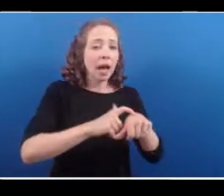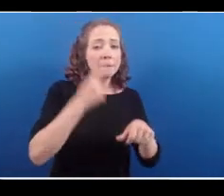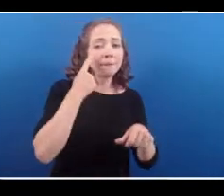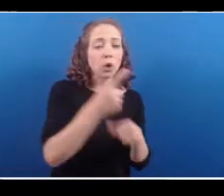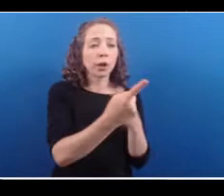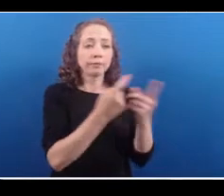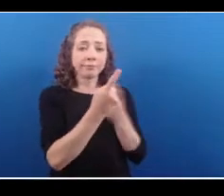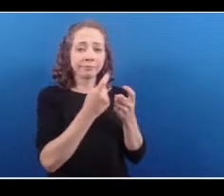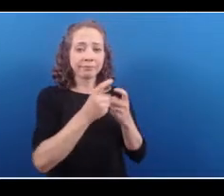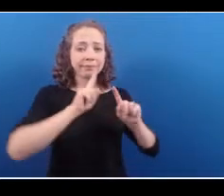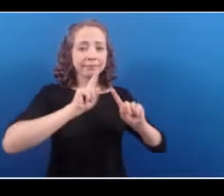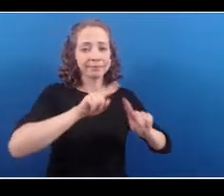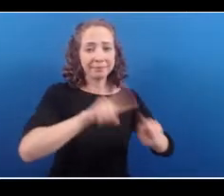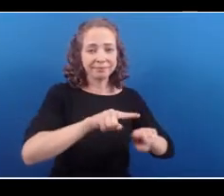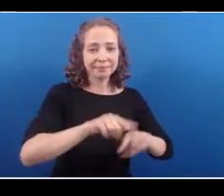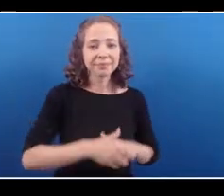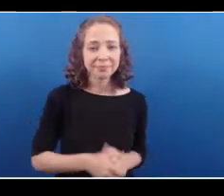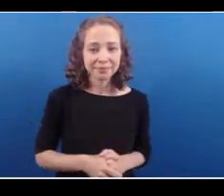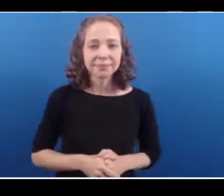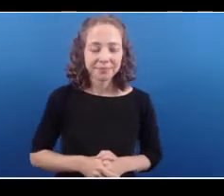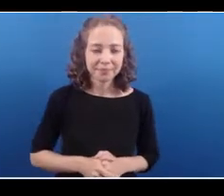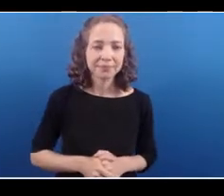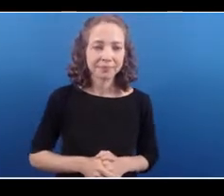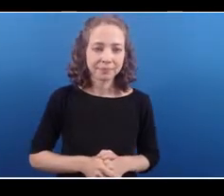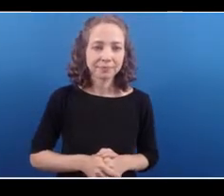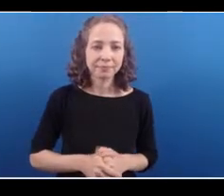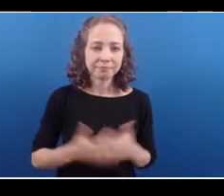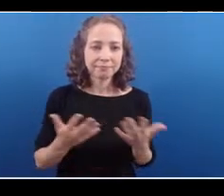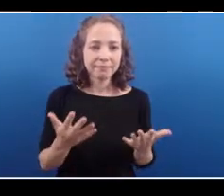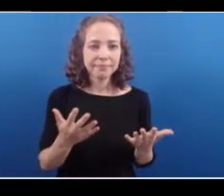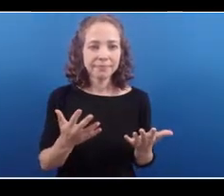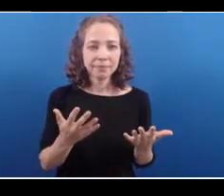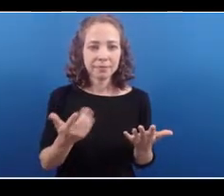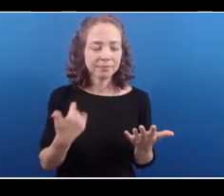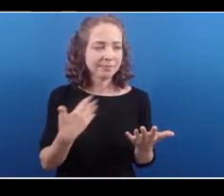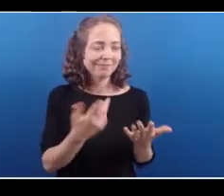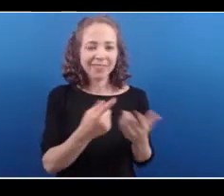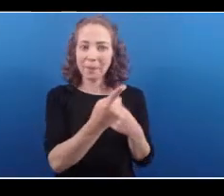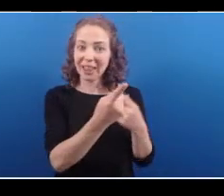have been really, questions that we have been getting a lot of lately.